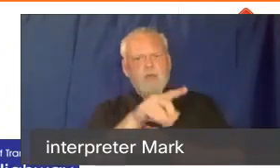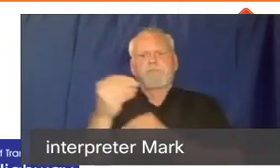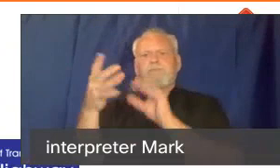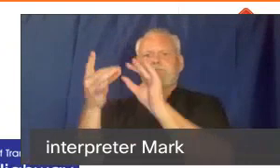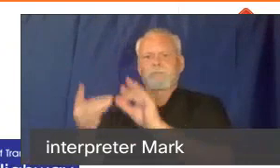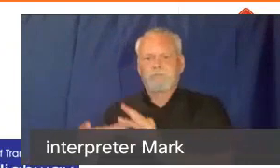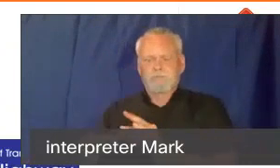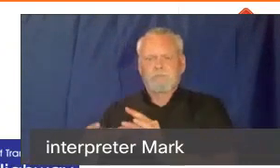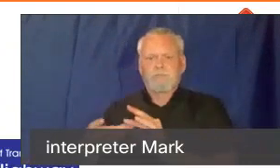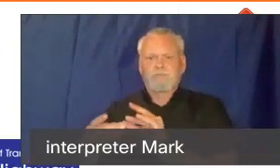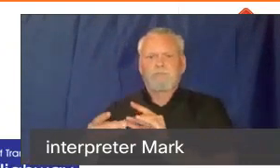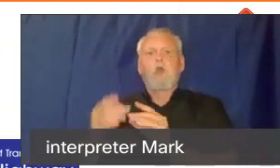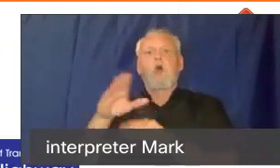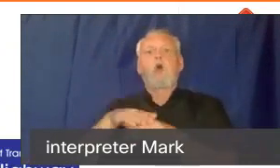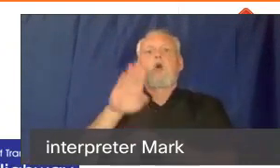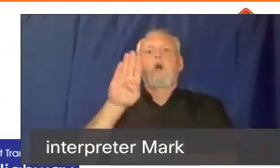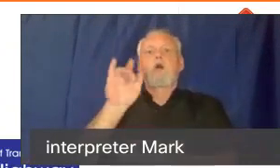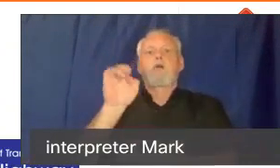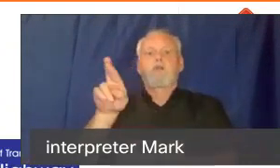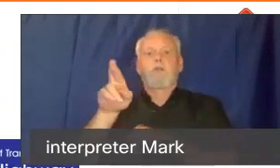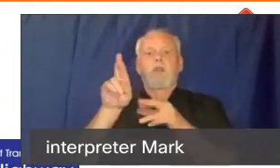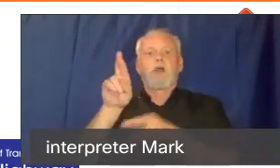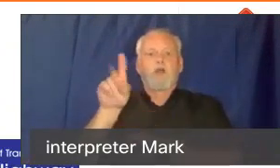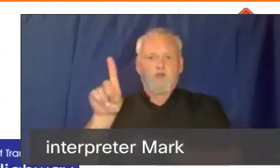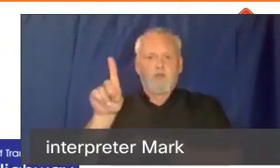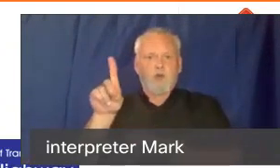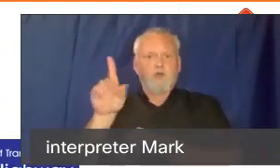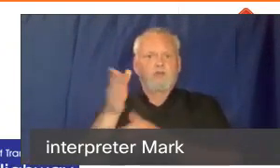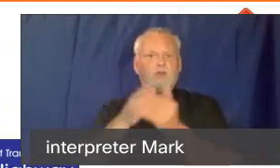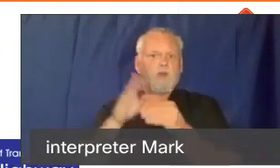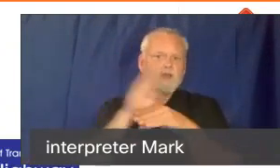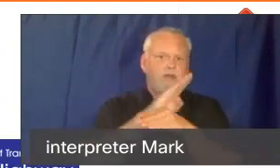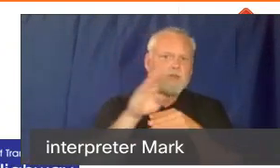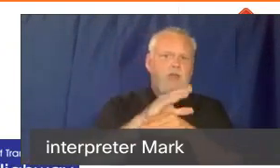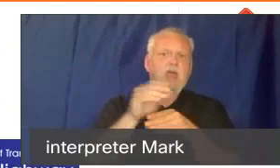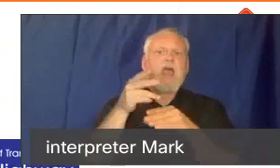Along the Blair road section where there are the businesses and the driveways.